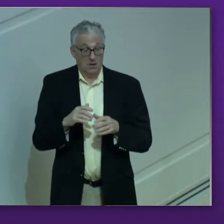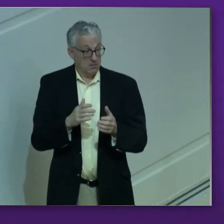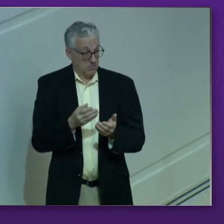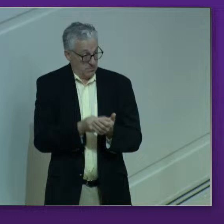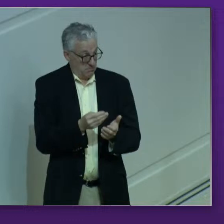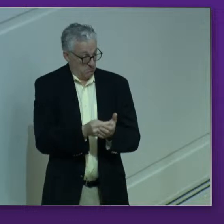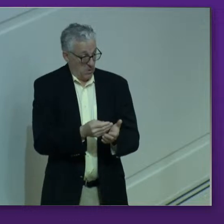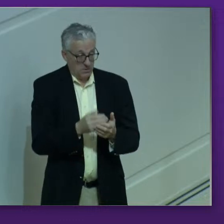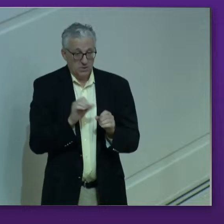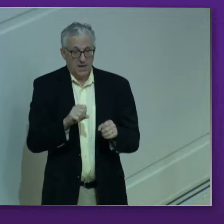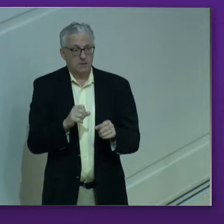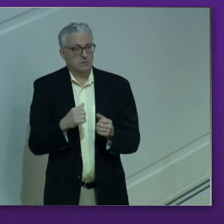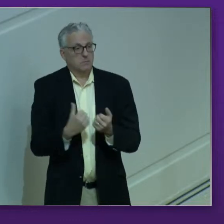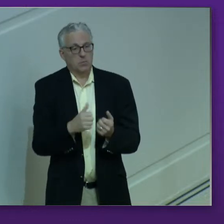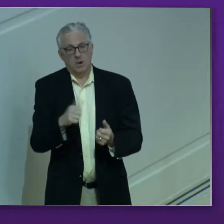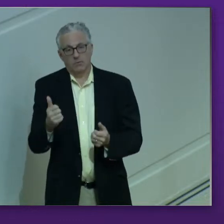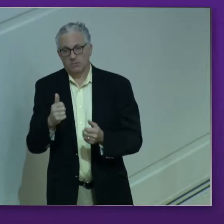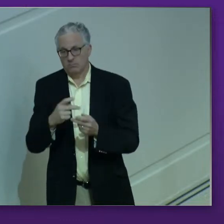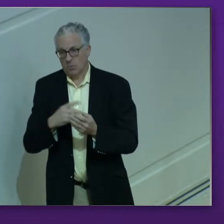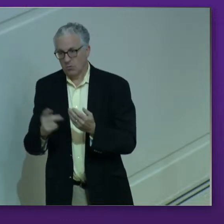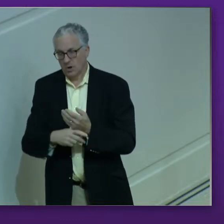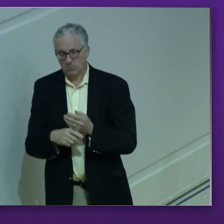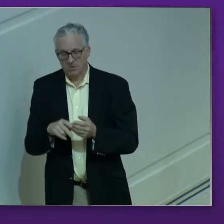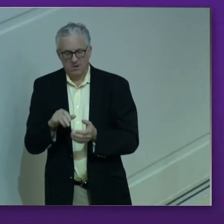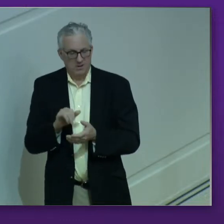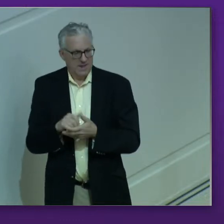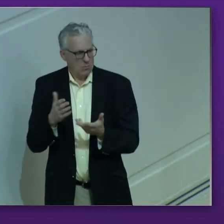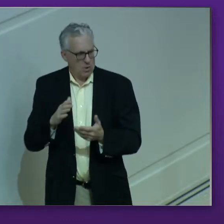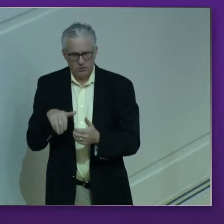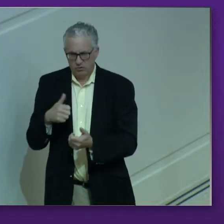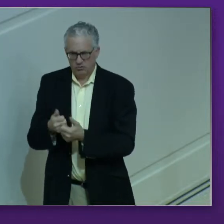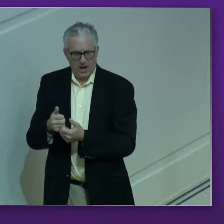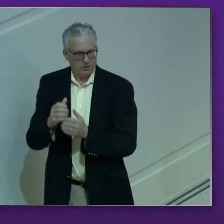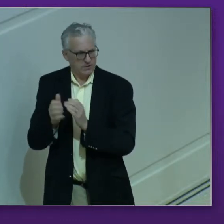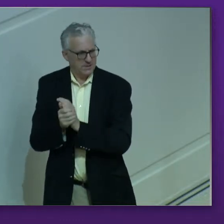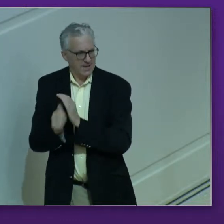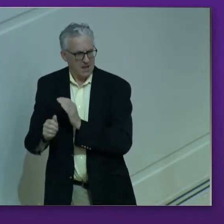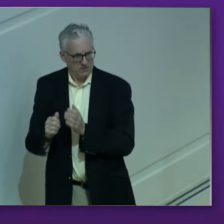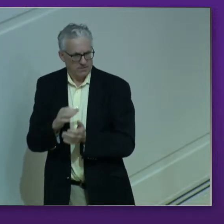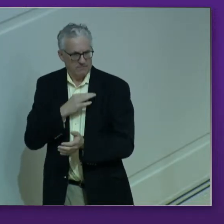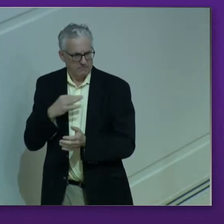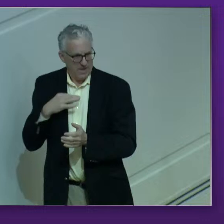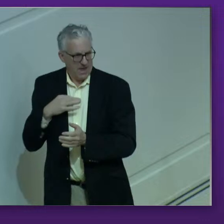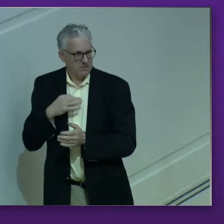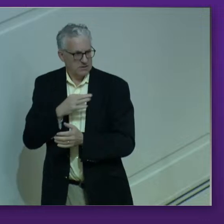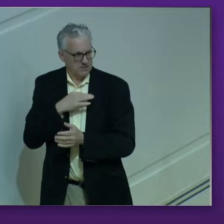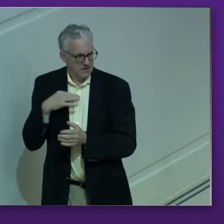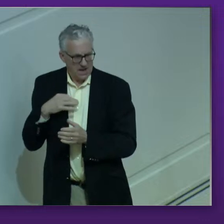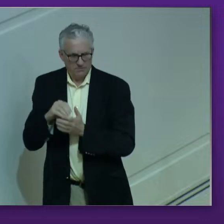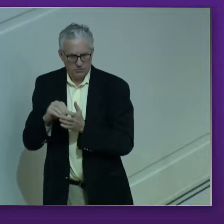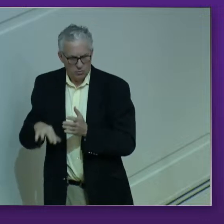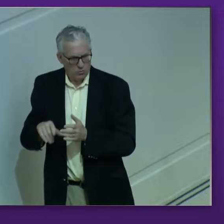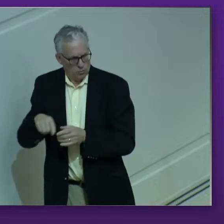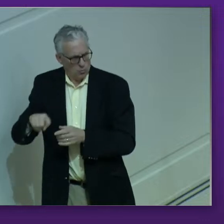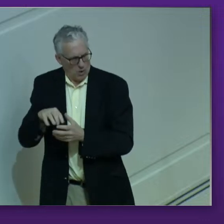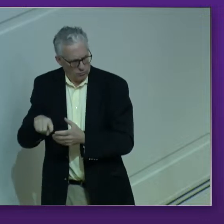NEED. AS WELL IS TO PROVIDE EMERGENCY SUPPORT FOR THOSE FACING AN